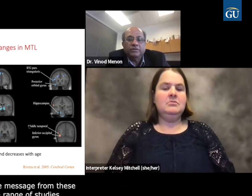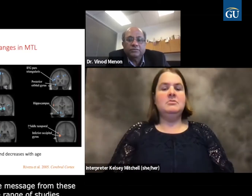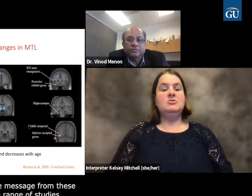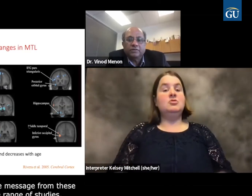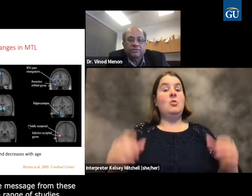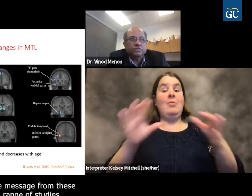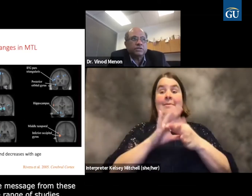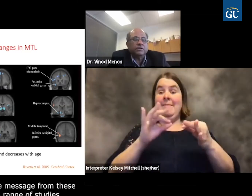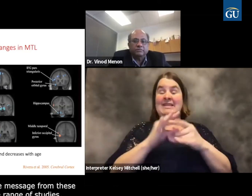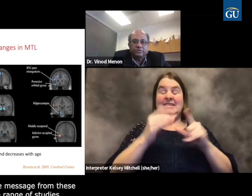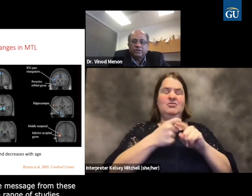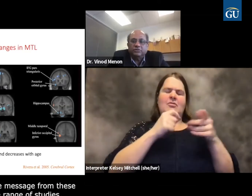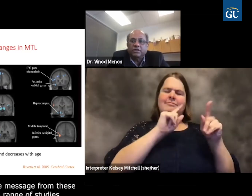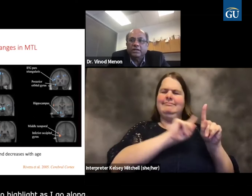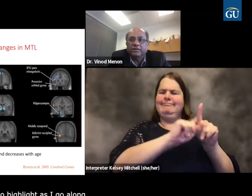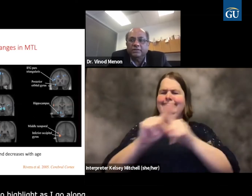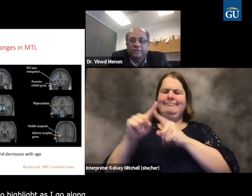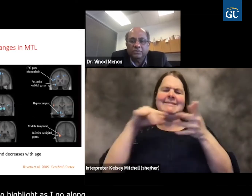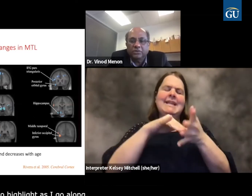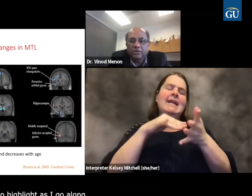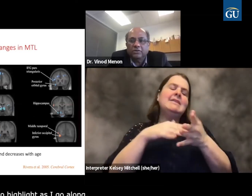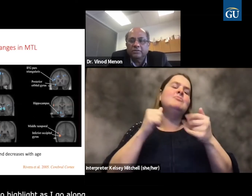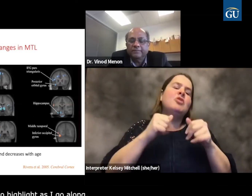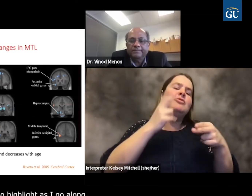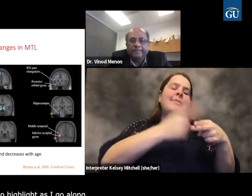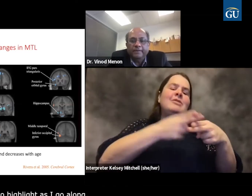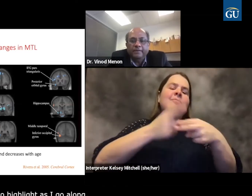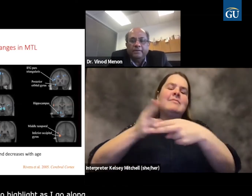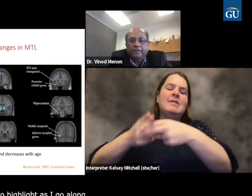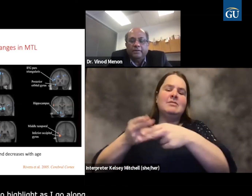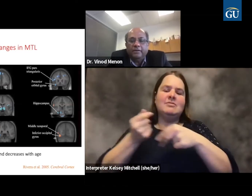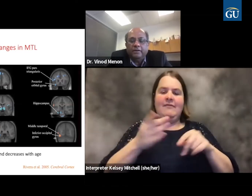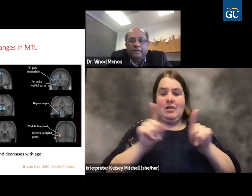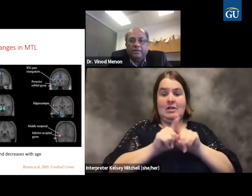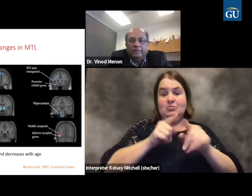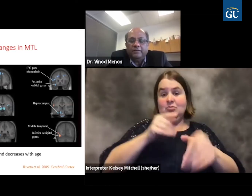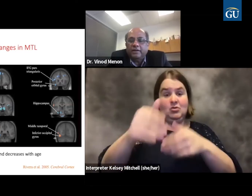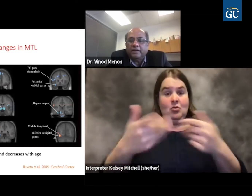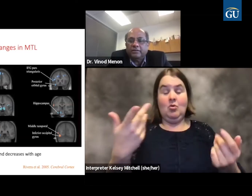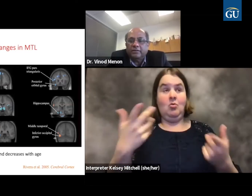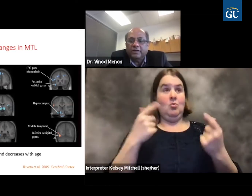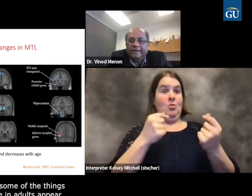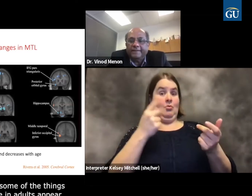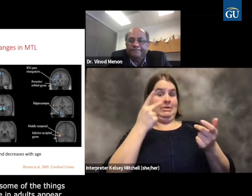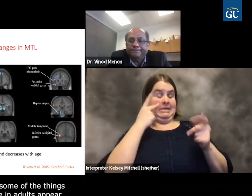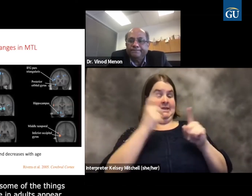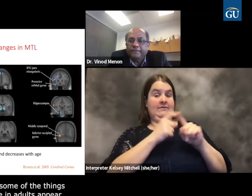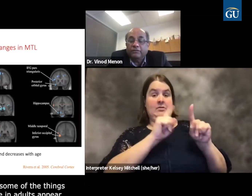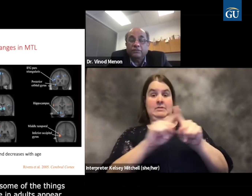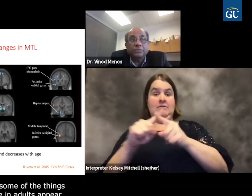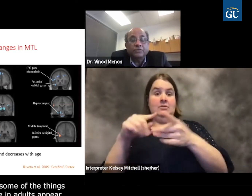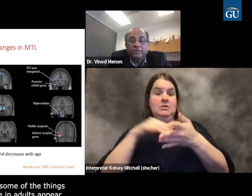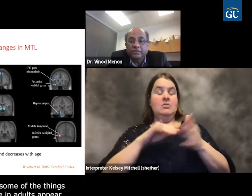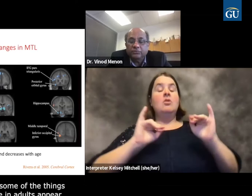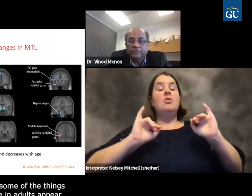these a wide range of studies which i'll try to highlight as i go along